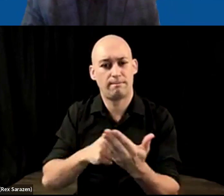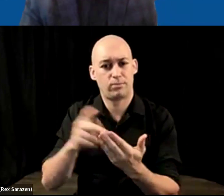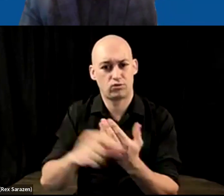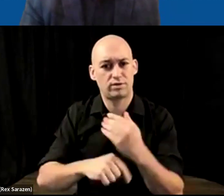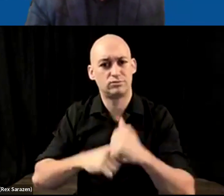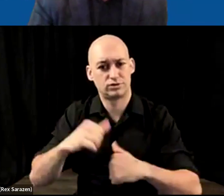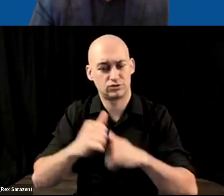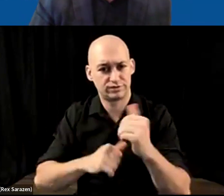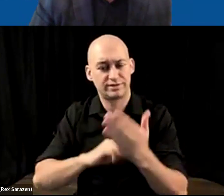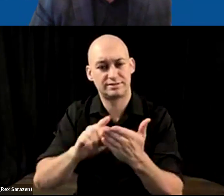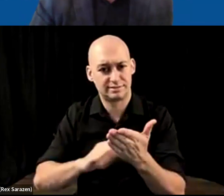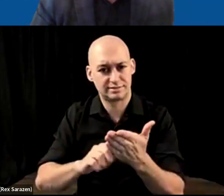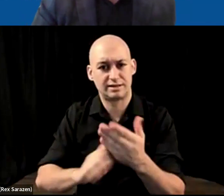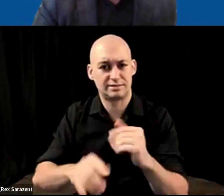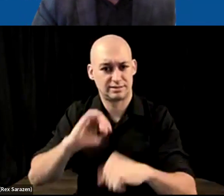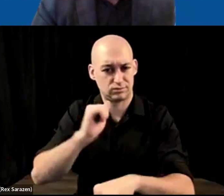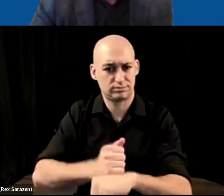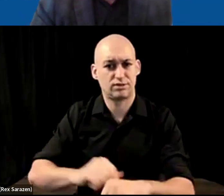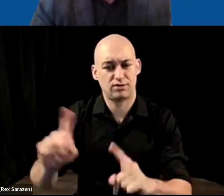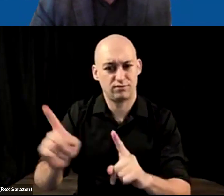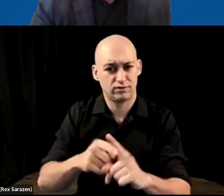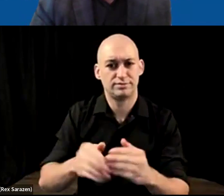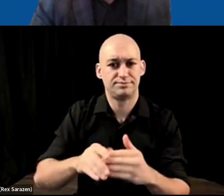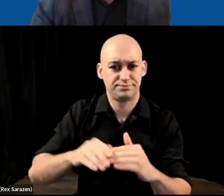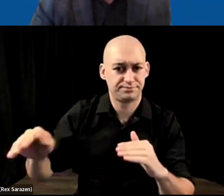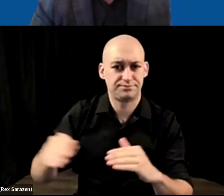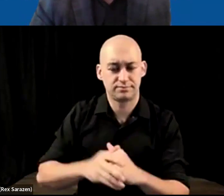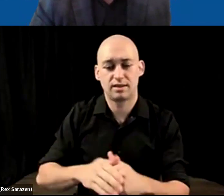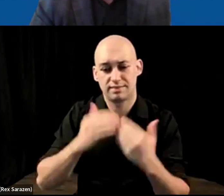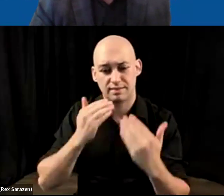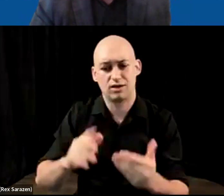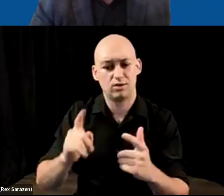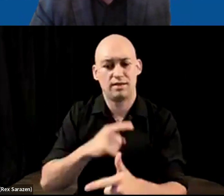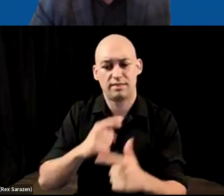that we establish with the first tranche. Okay, thank you. And then one other quick